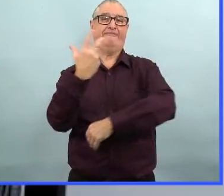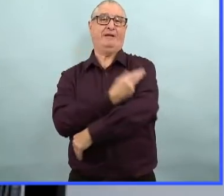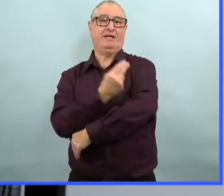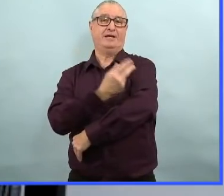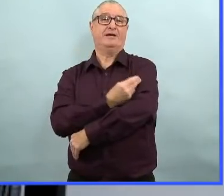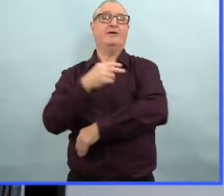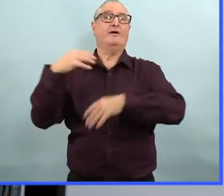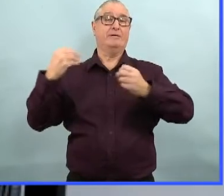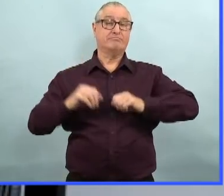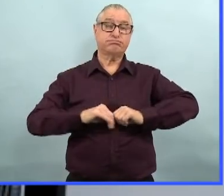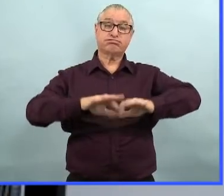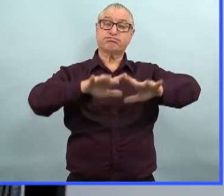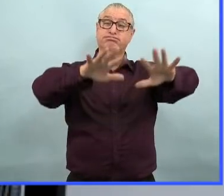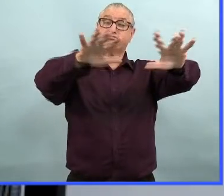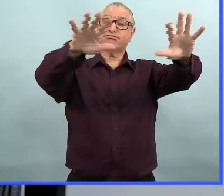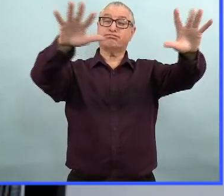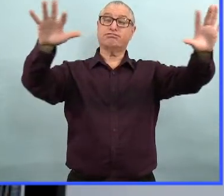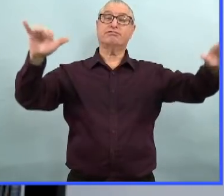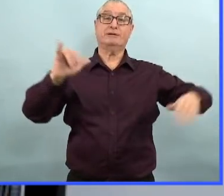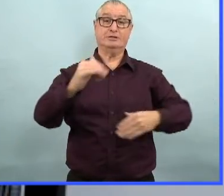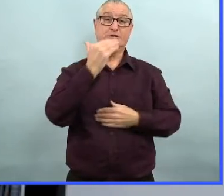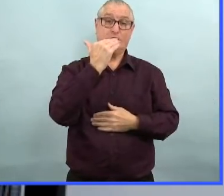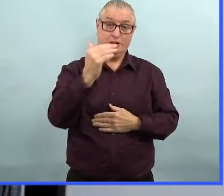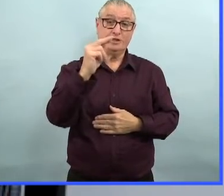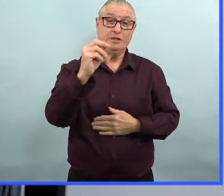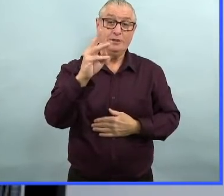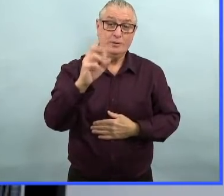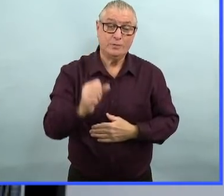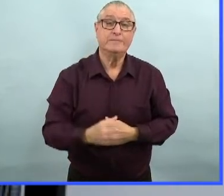a few key points to note on eligibility for third doses